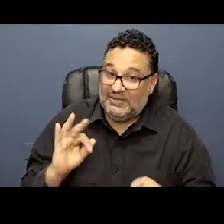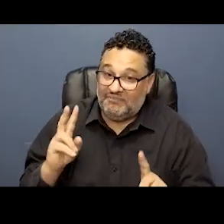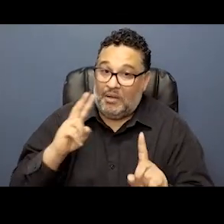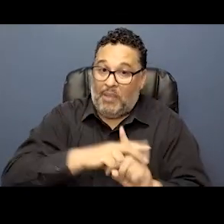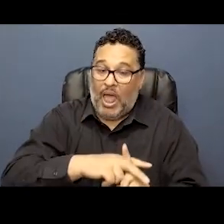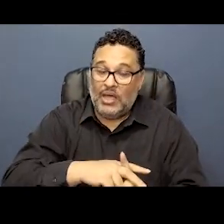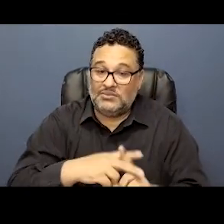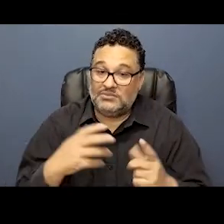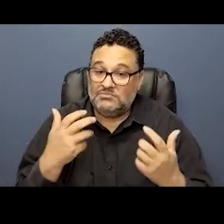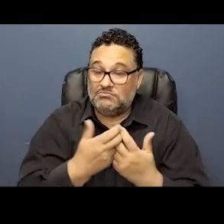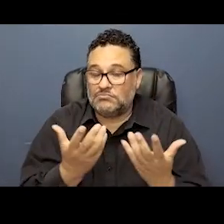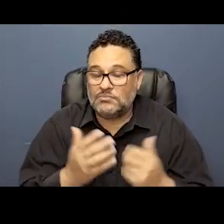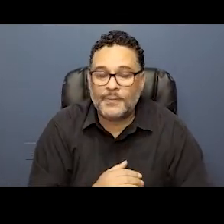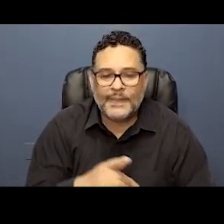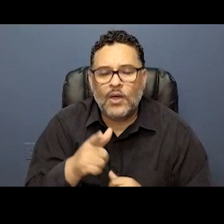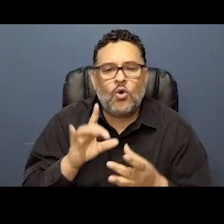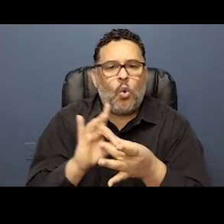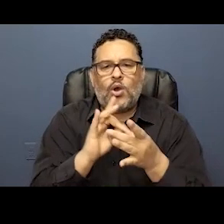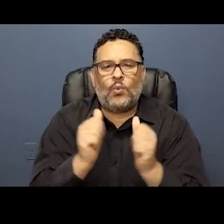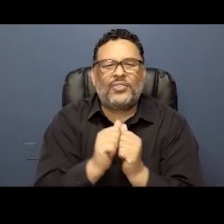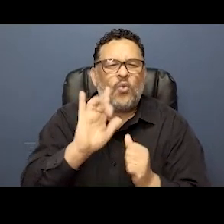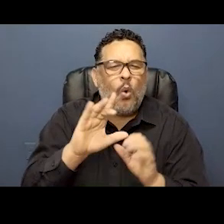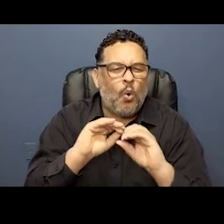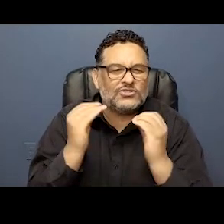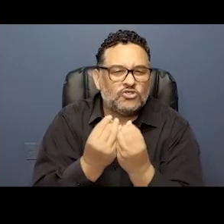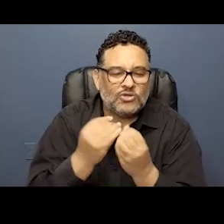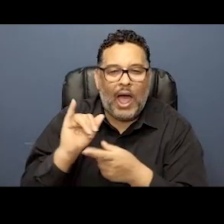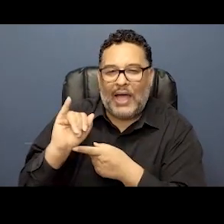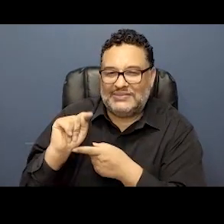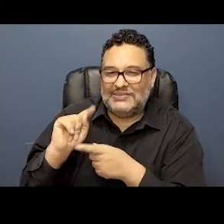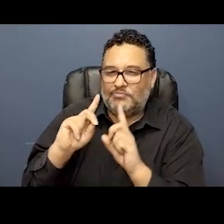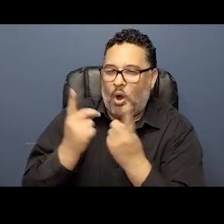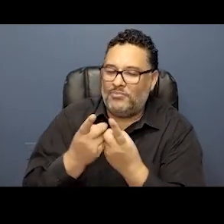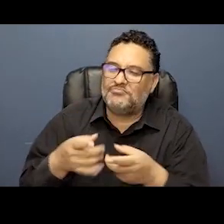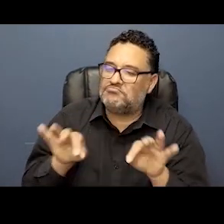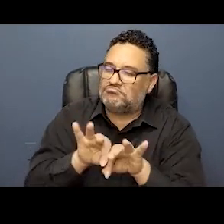Coordinating with your organization’s IT department is critical when selecting a